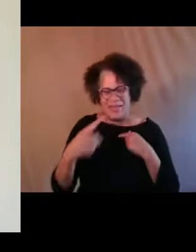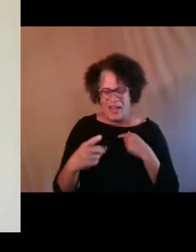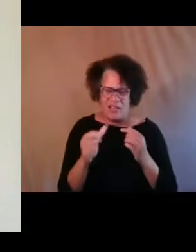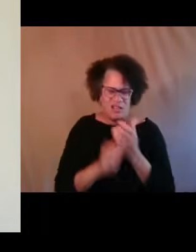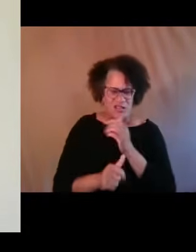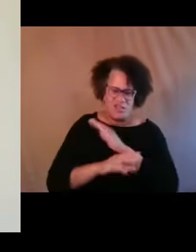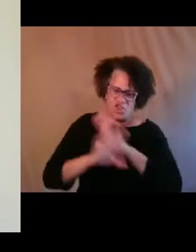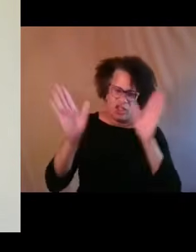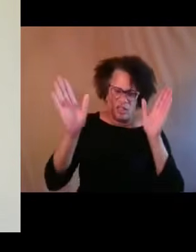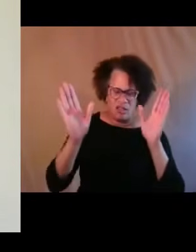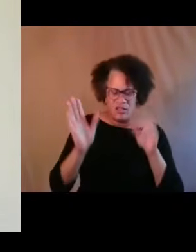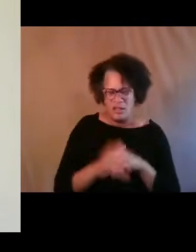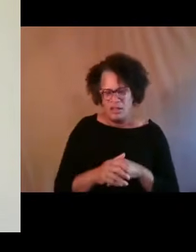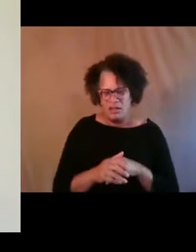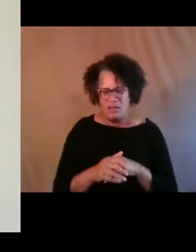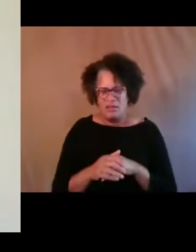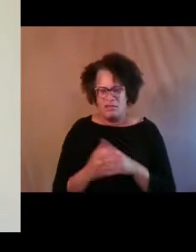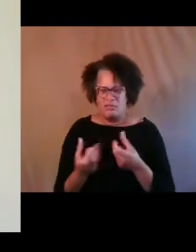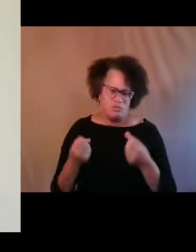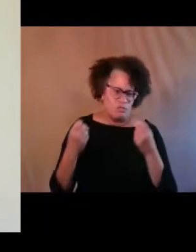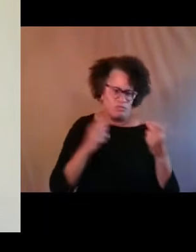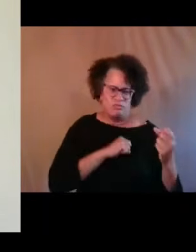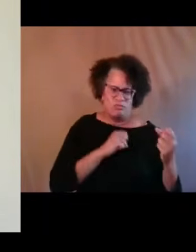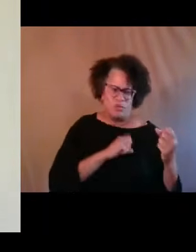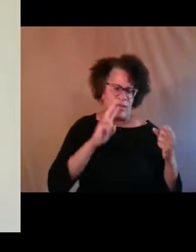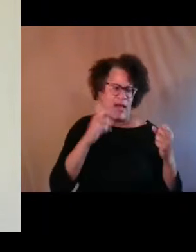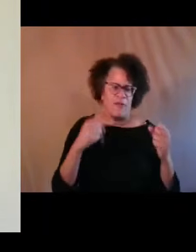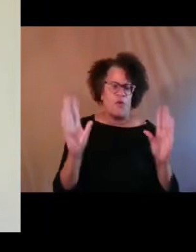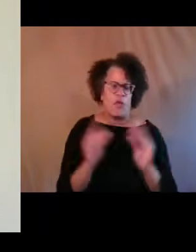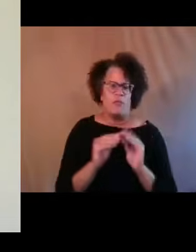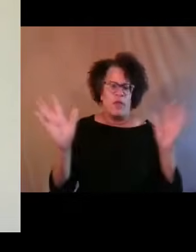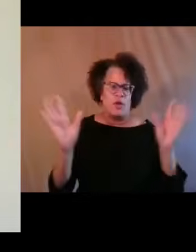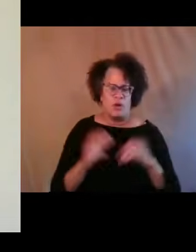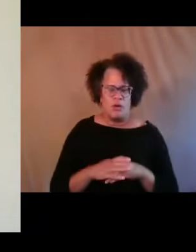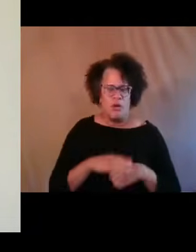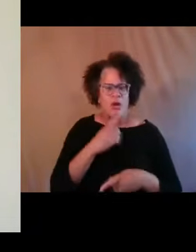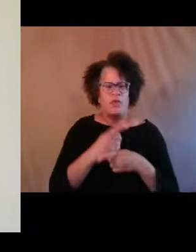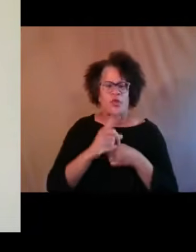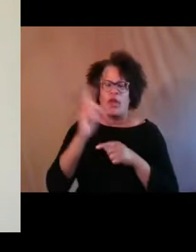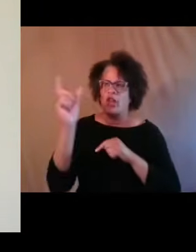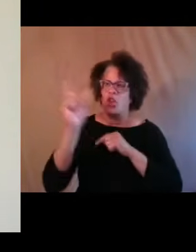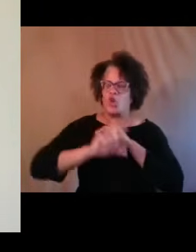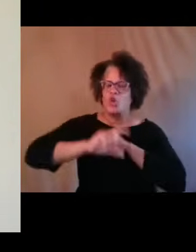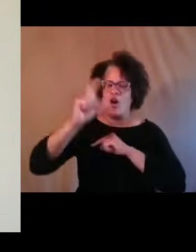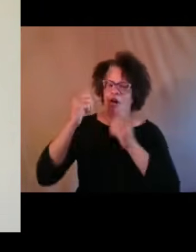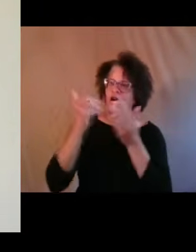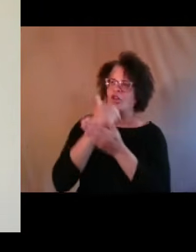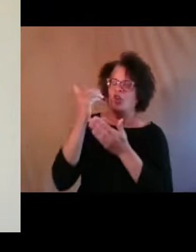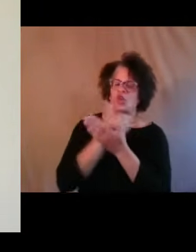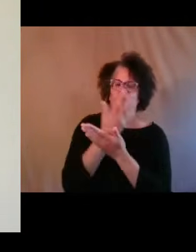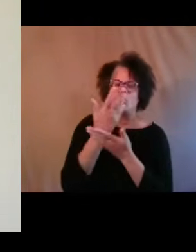We're always down for the miracle. The regular dawn making brand new the farm of our hearts.